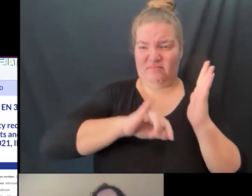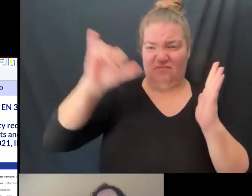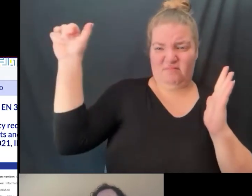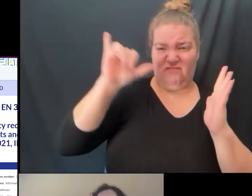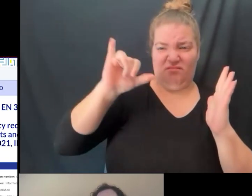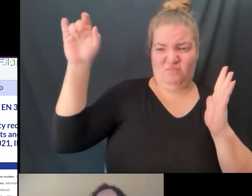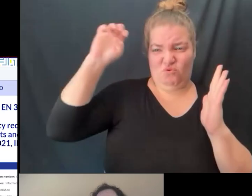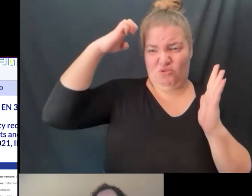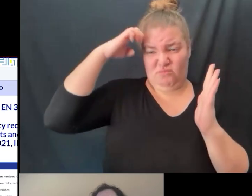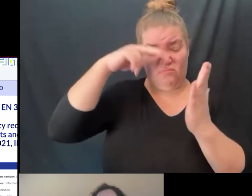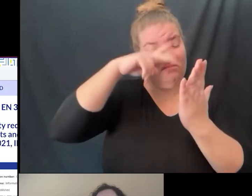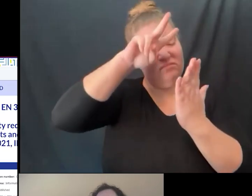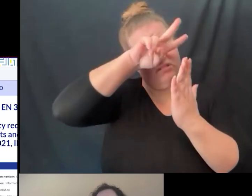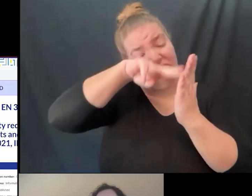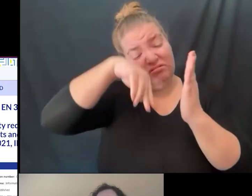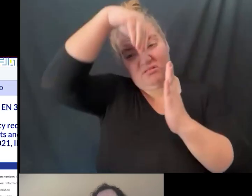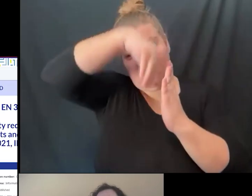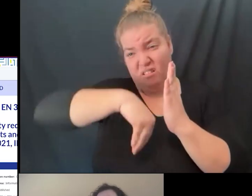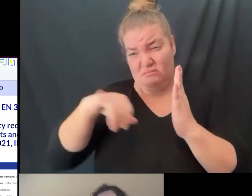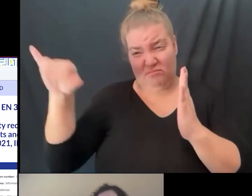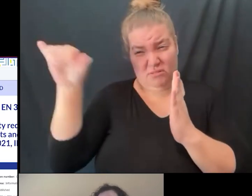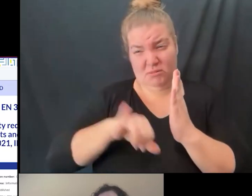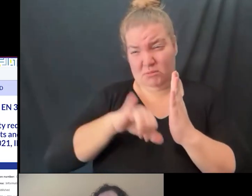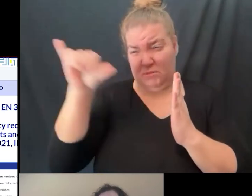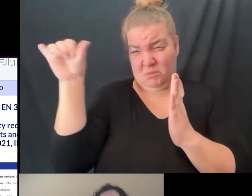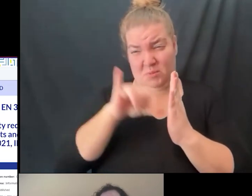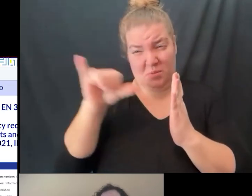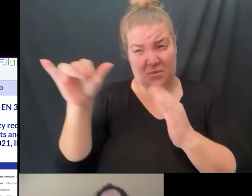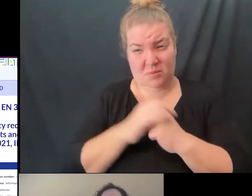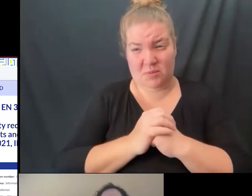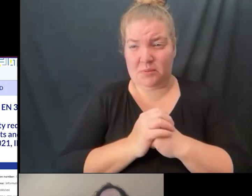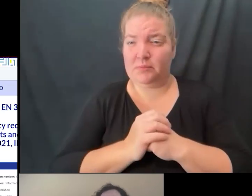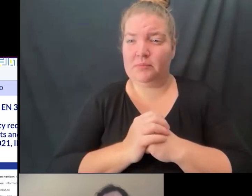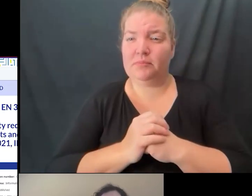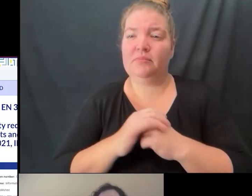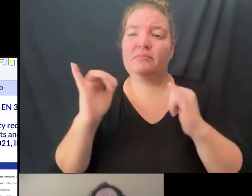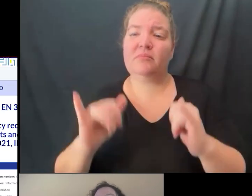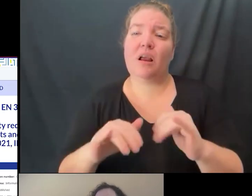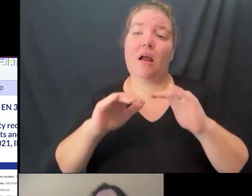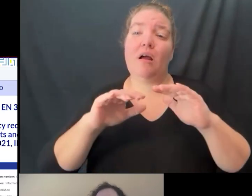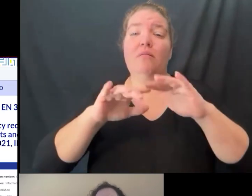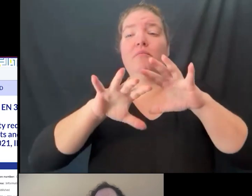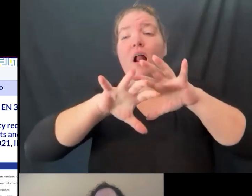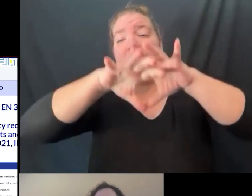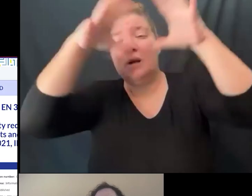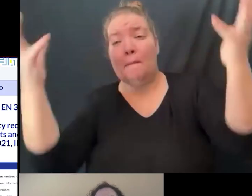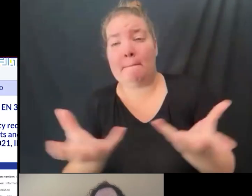it's the same as EN 301 549, the Canadian release, which has the same content as the European release, which